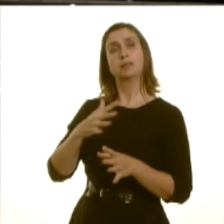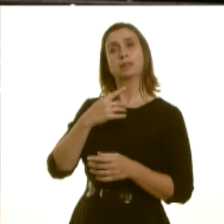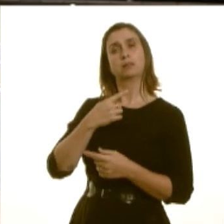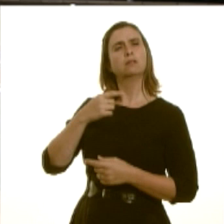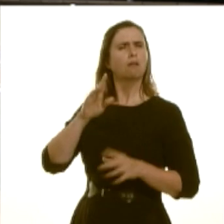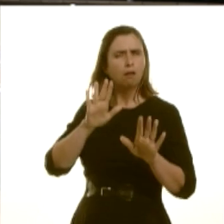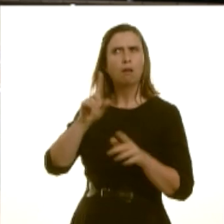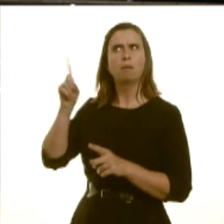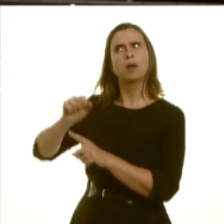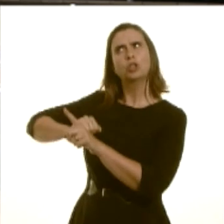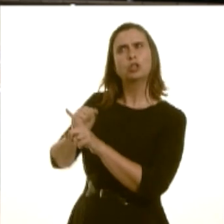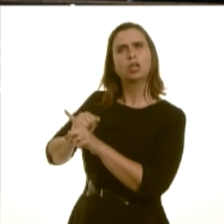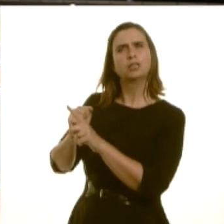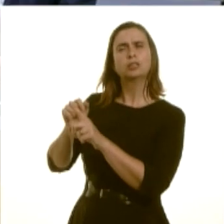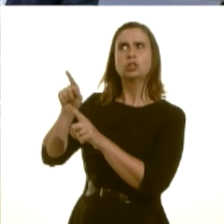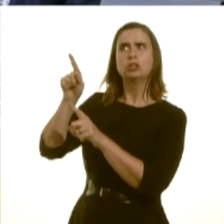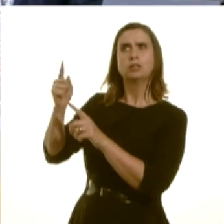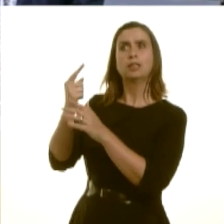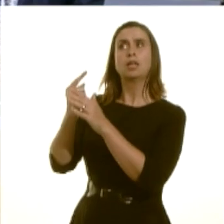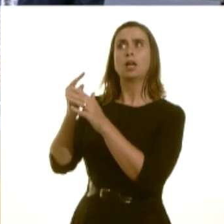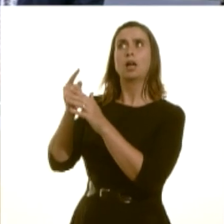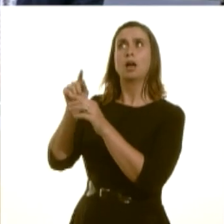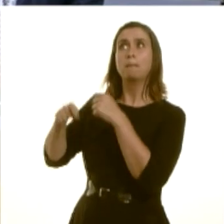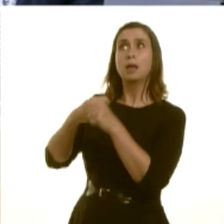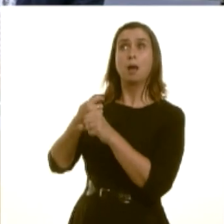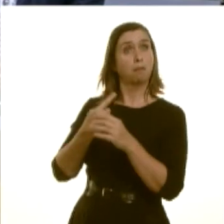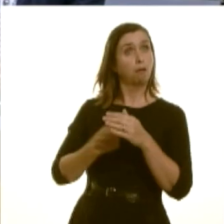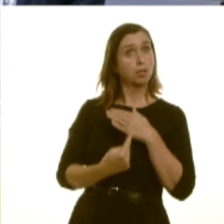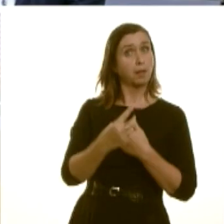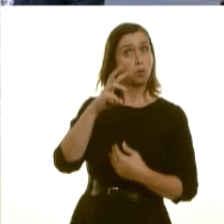the door to the prospect of independence for Wales. There is no evidence to suggest that